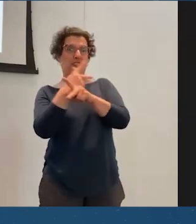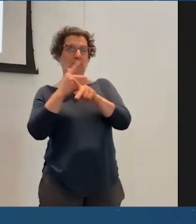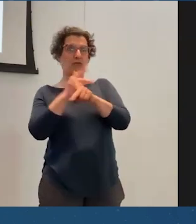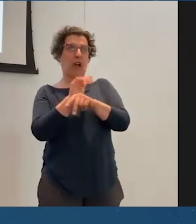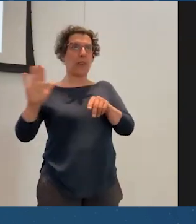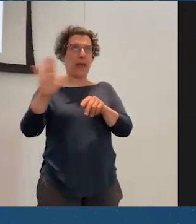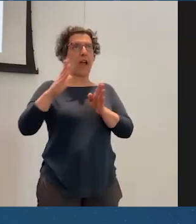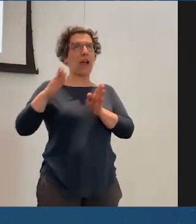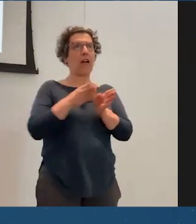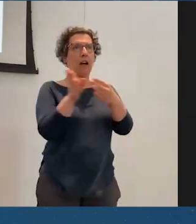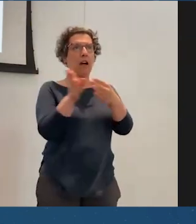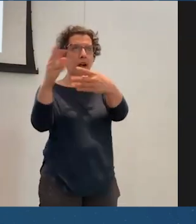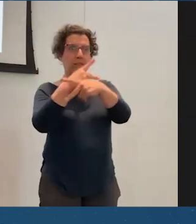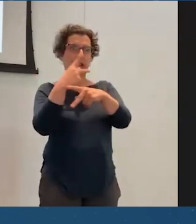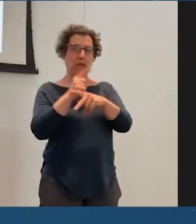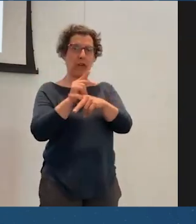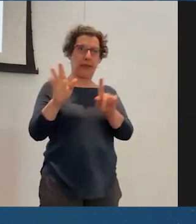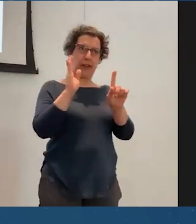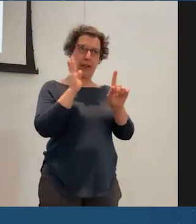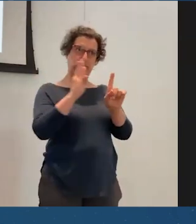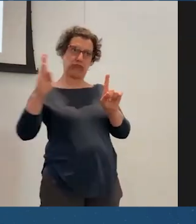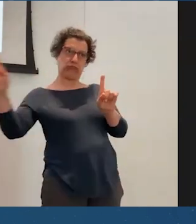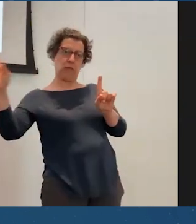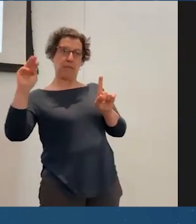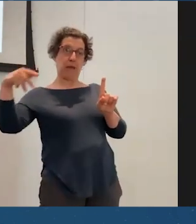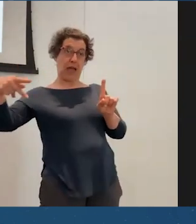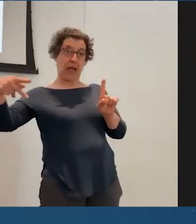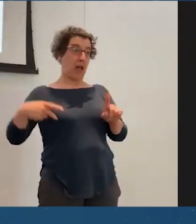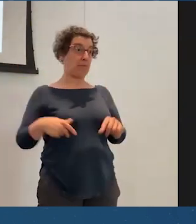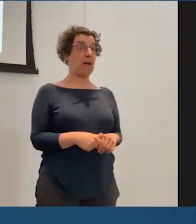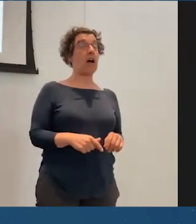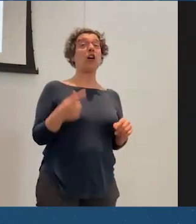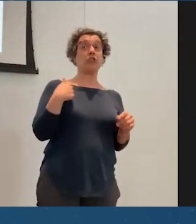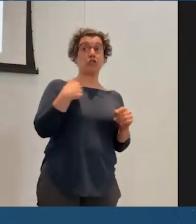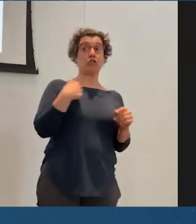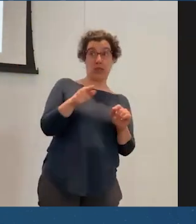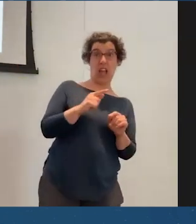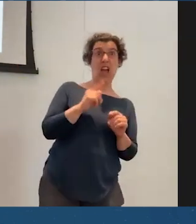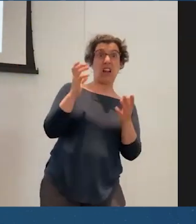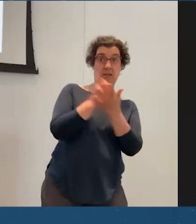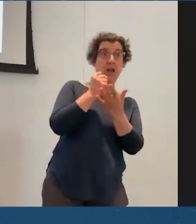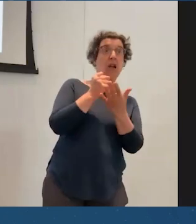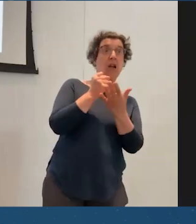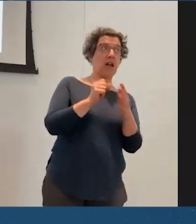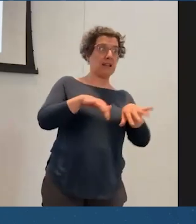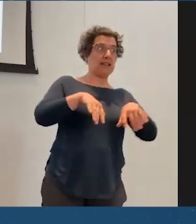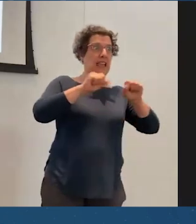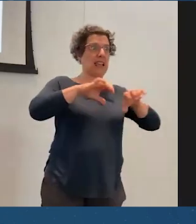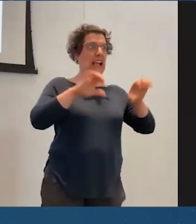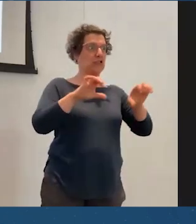So we want to get in at the right time so that we can take action immediately after some of these co-designs.